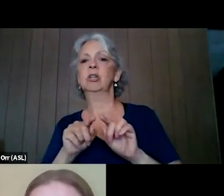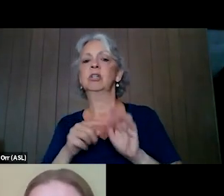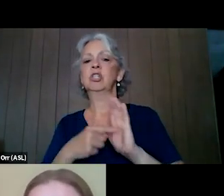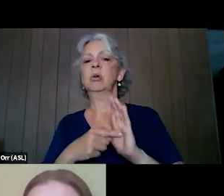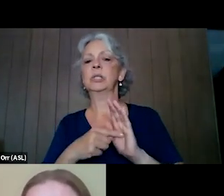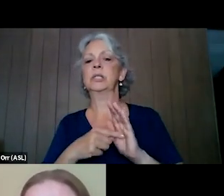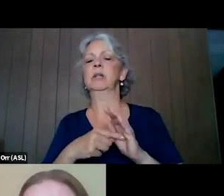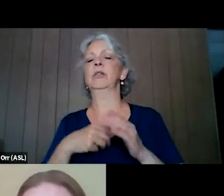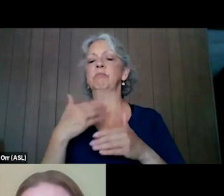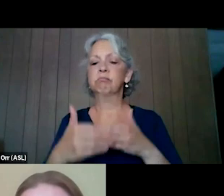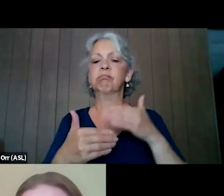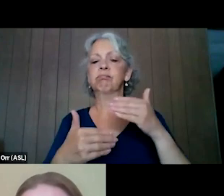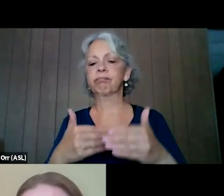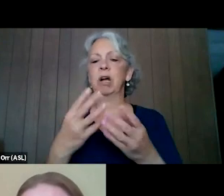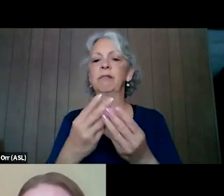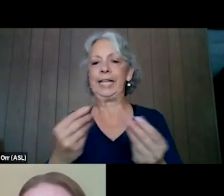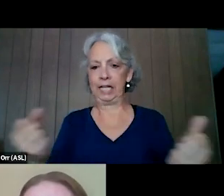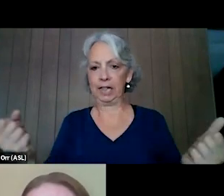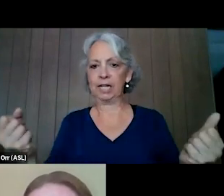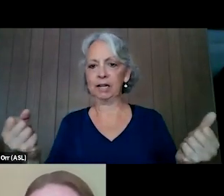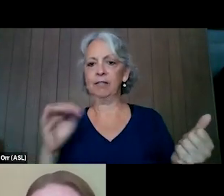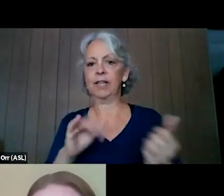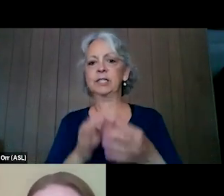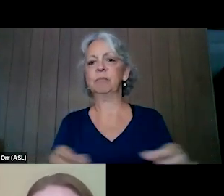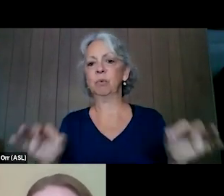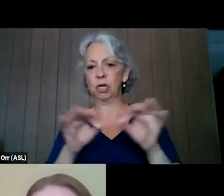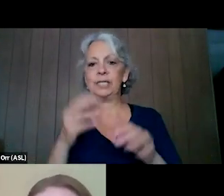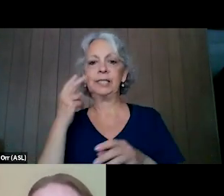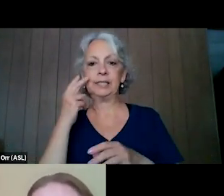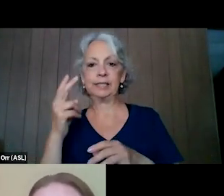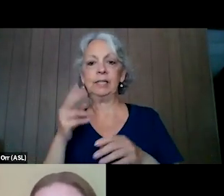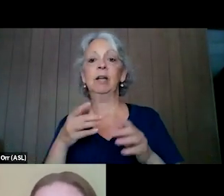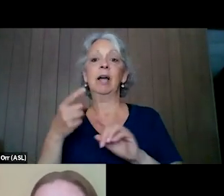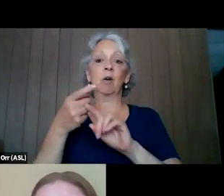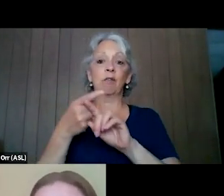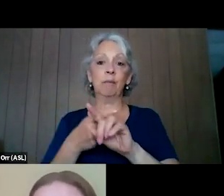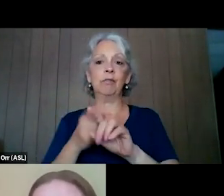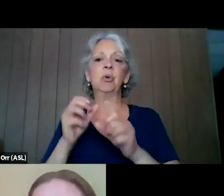And I think that that's really important to see that, you know, over months, in an extended period of time we can actually heal these wounds